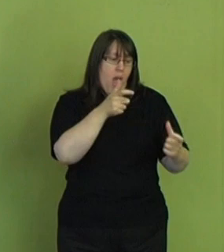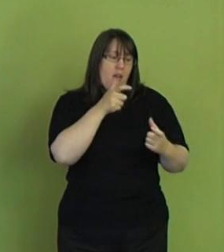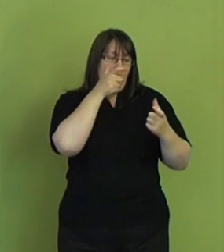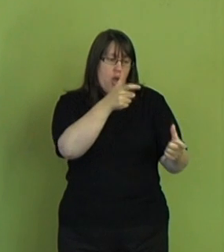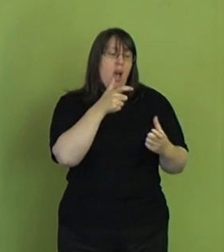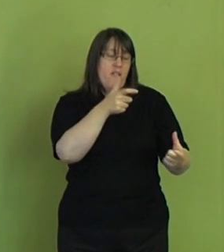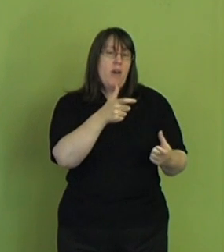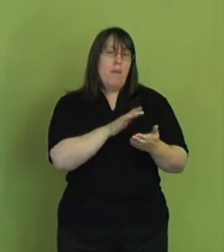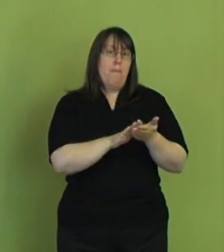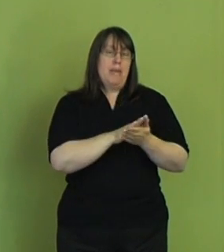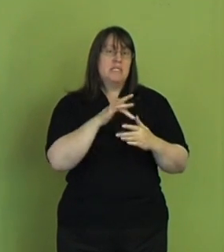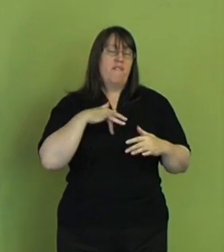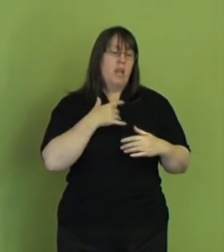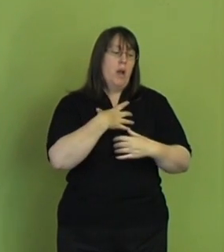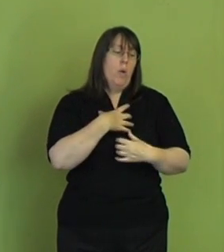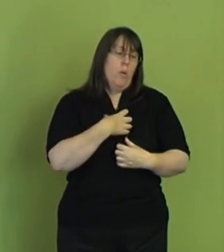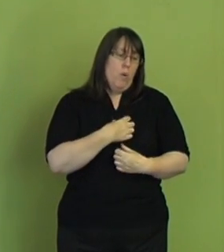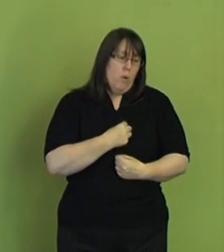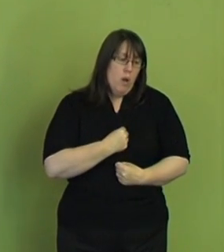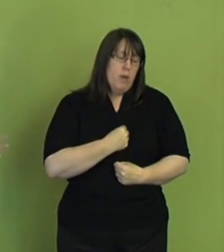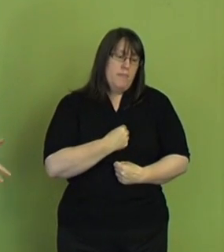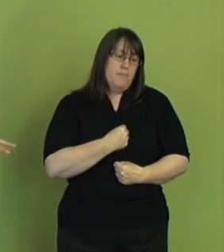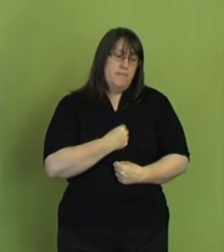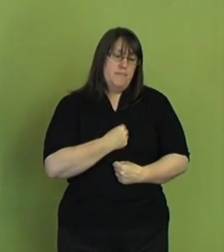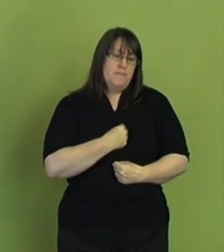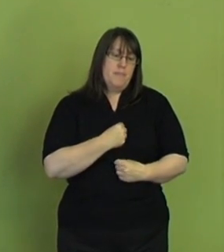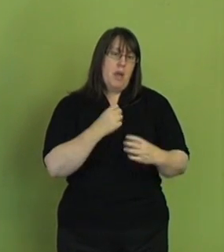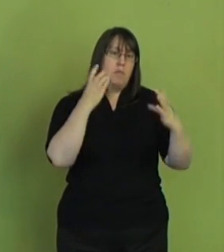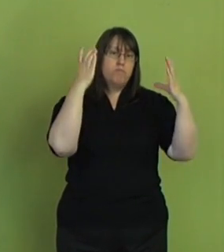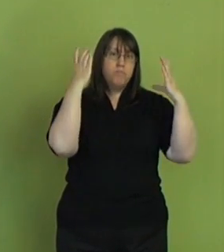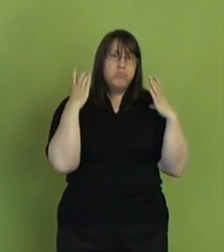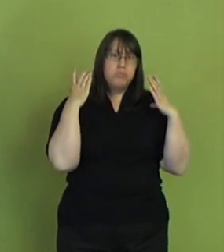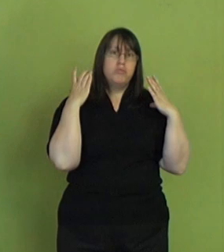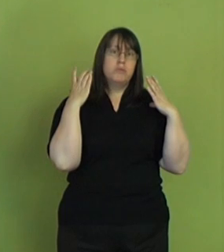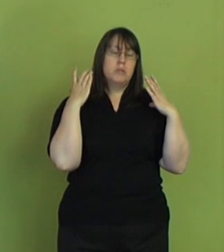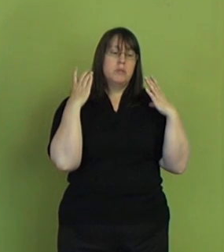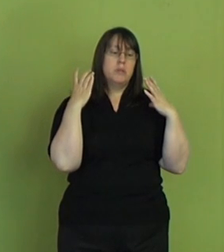can take its toll. And so, out of a final outcome,